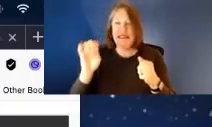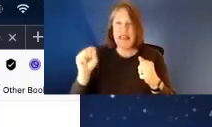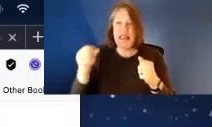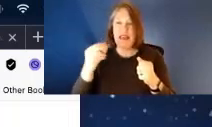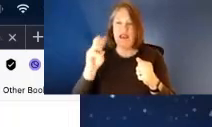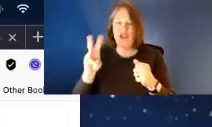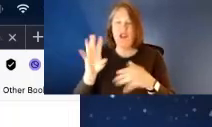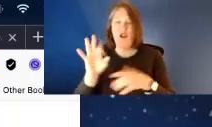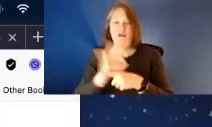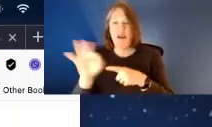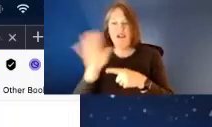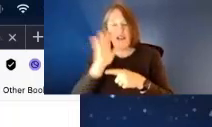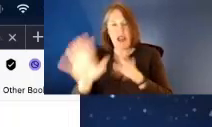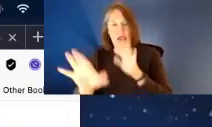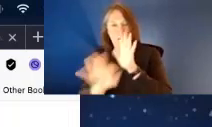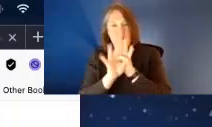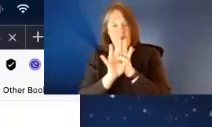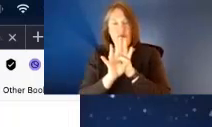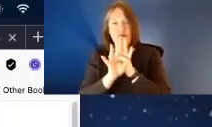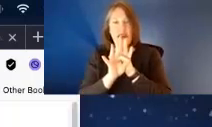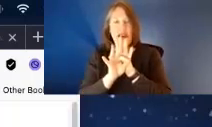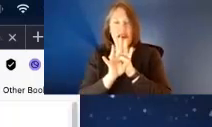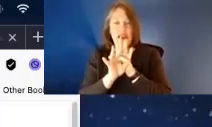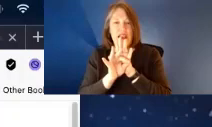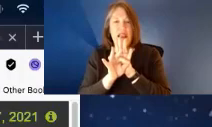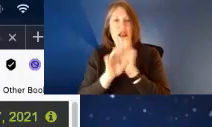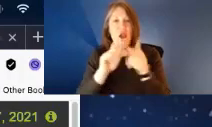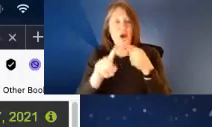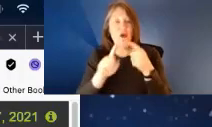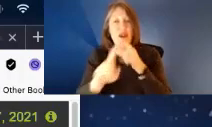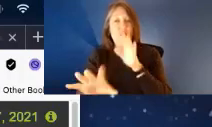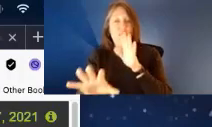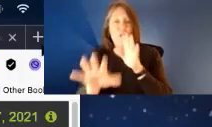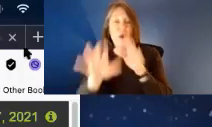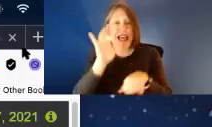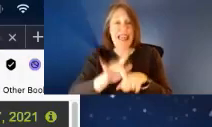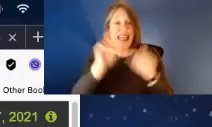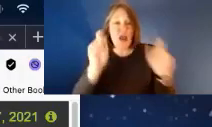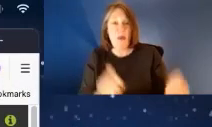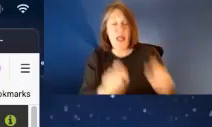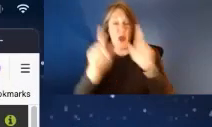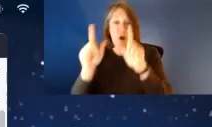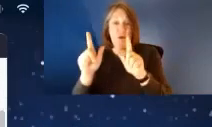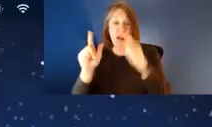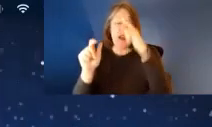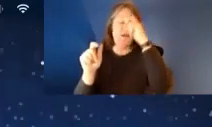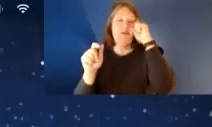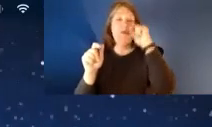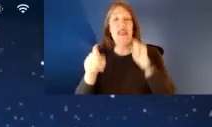one here. When you click on it, it will open up and you will come to your template.